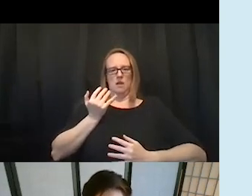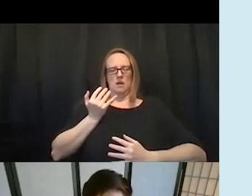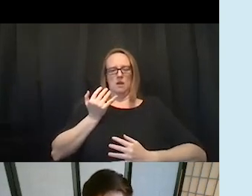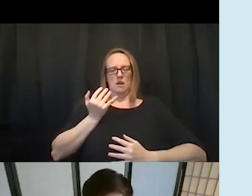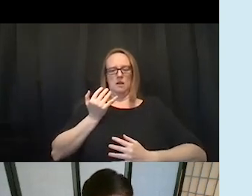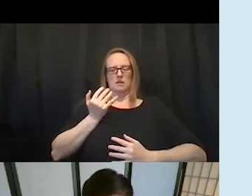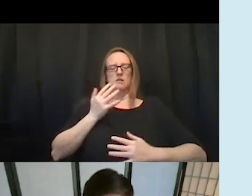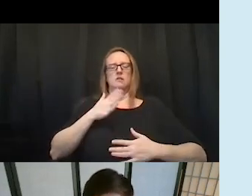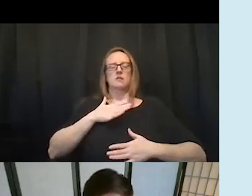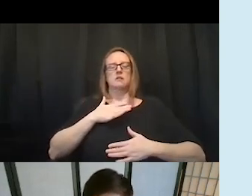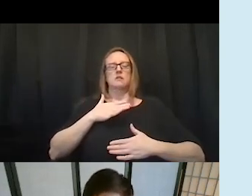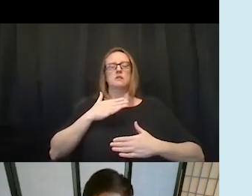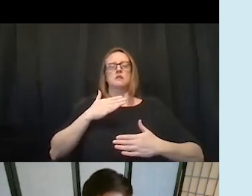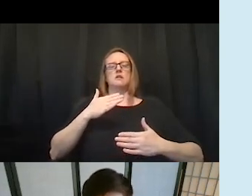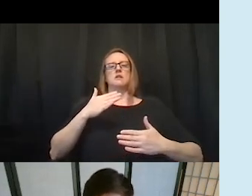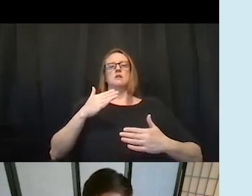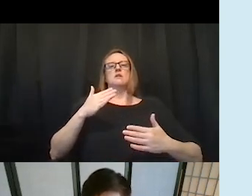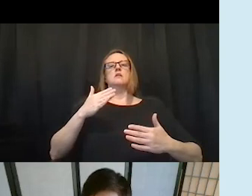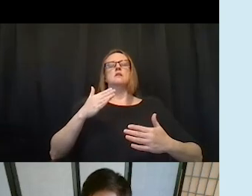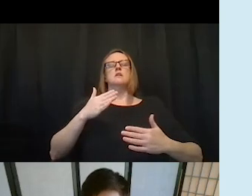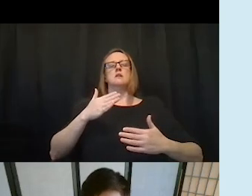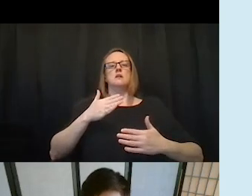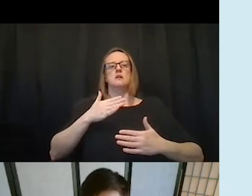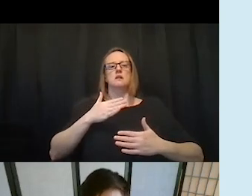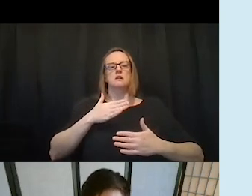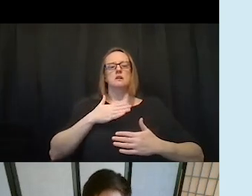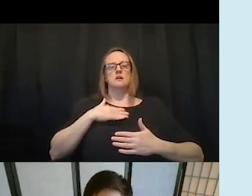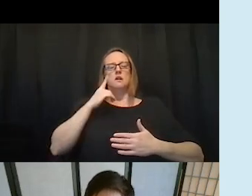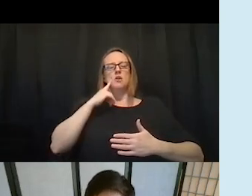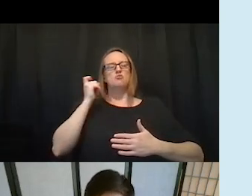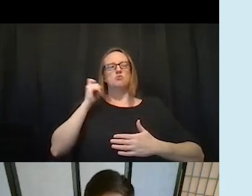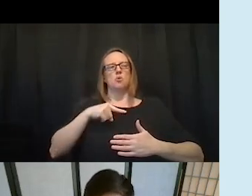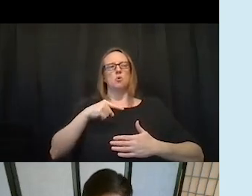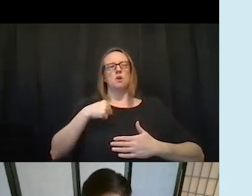to breathe in and notice whatever it is that you're feeling in your body with curiosity,